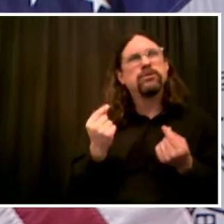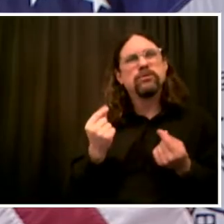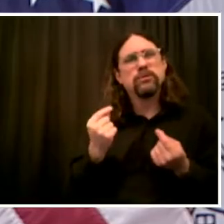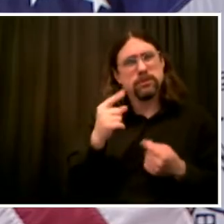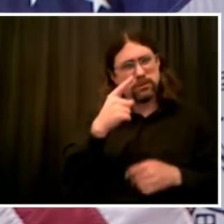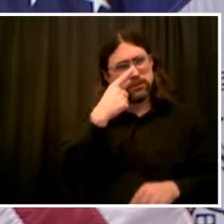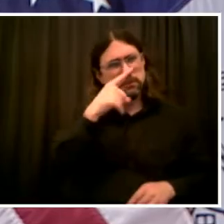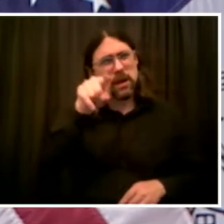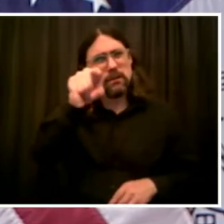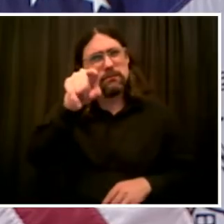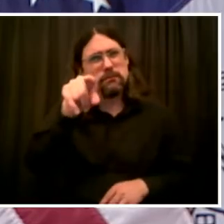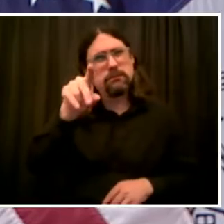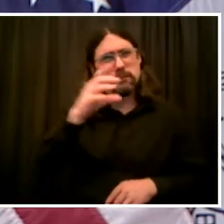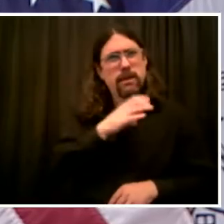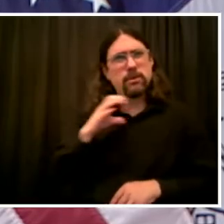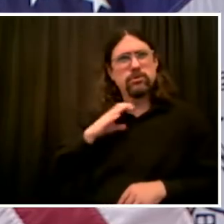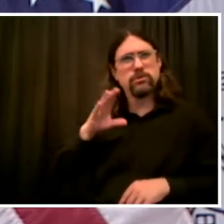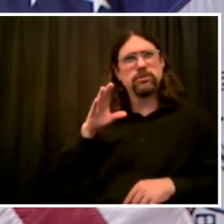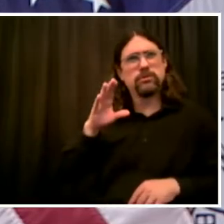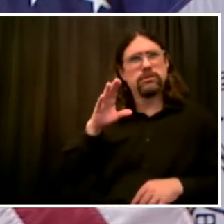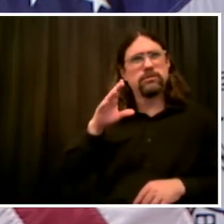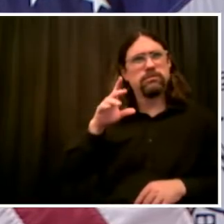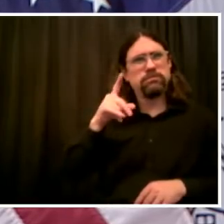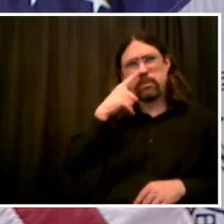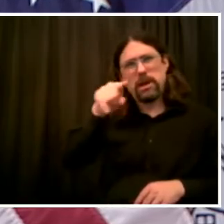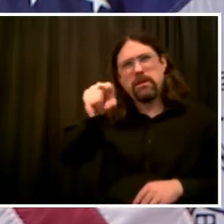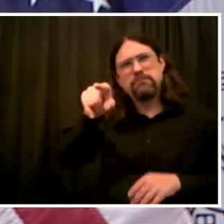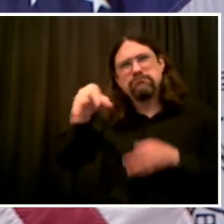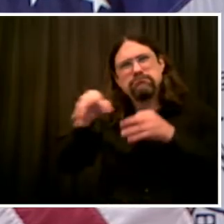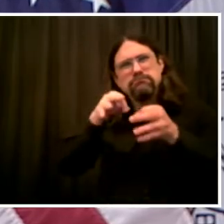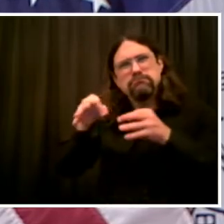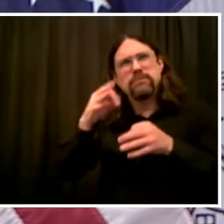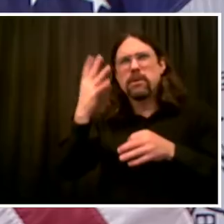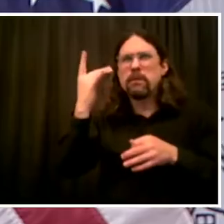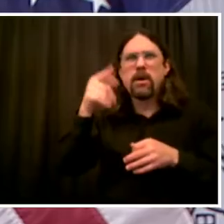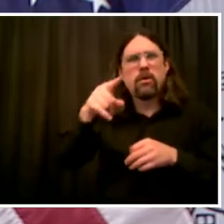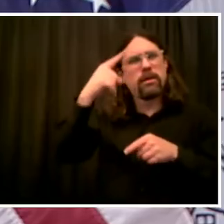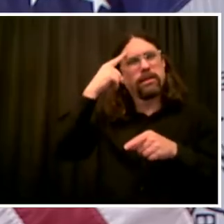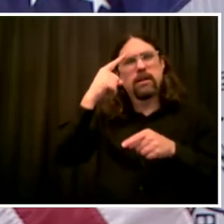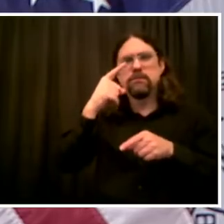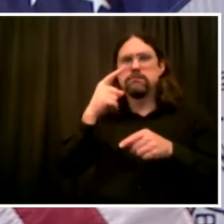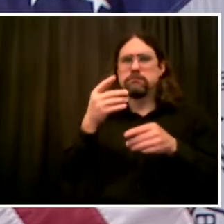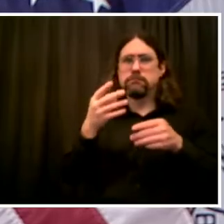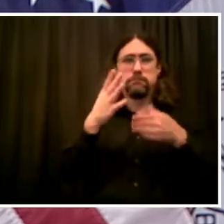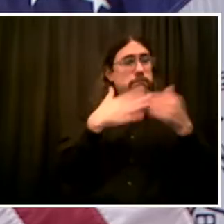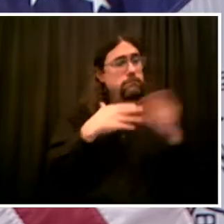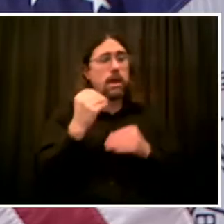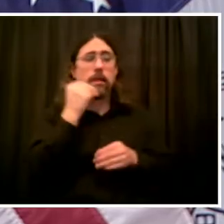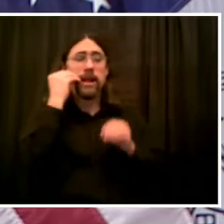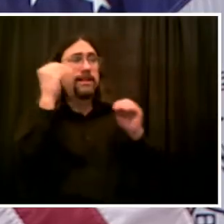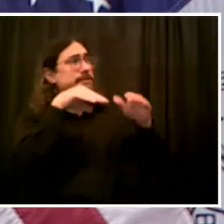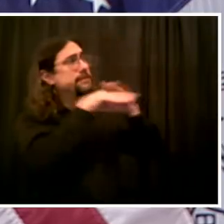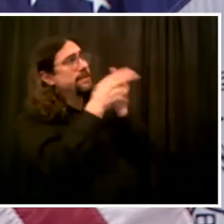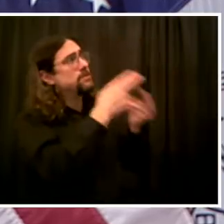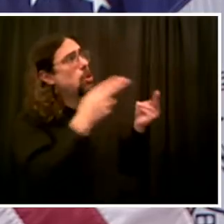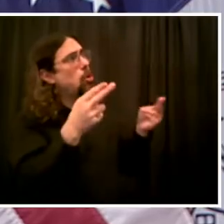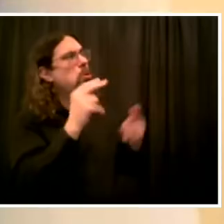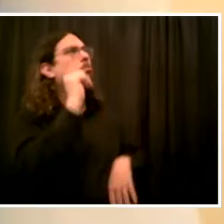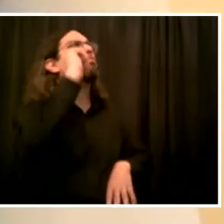LITTLE BIT MORE ABOUT WHY EVEN THAT INTERACTI ON ILSTL GIVES YOU SOMETHING YOU DIDN'T HAVE BEREFO ITWHH TAT